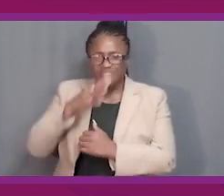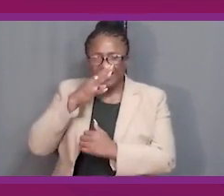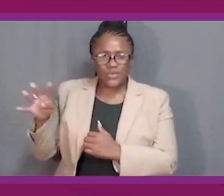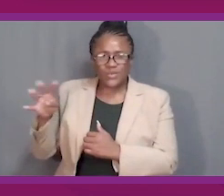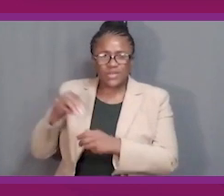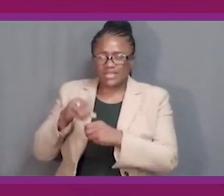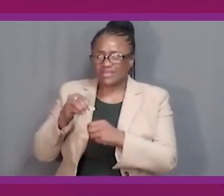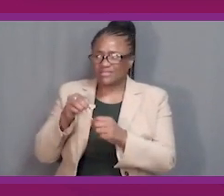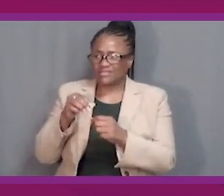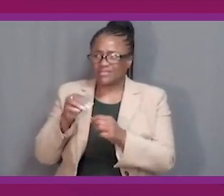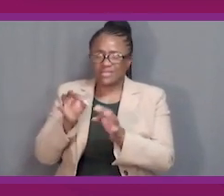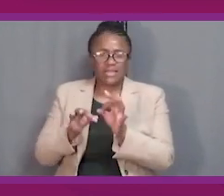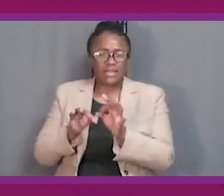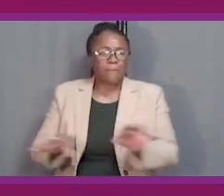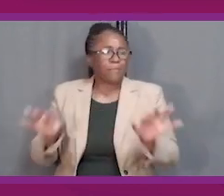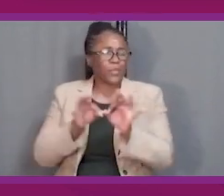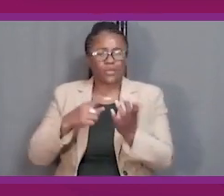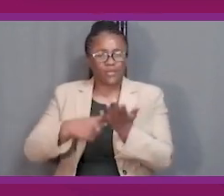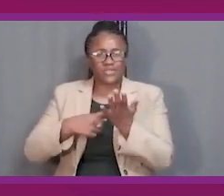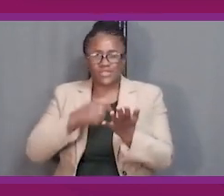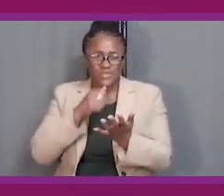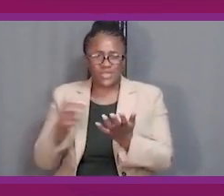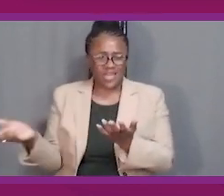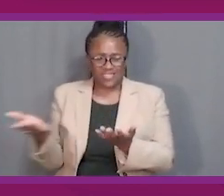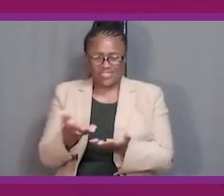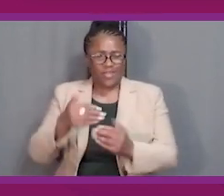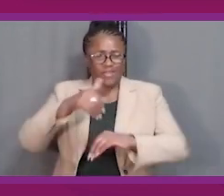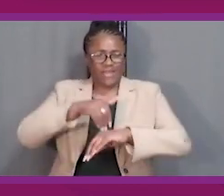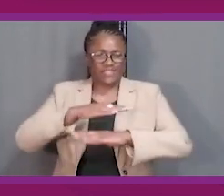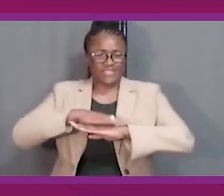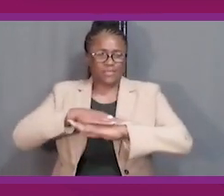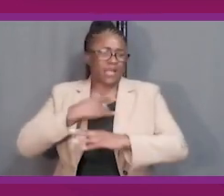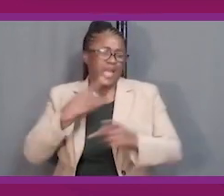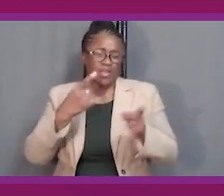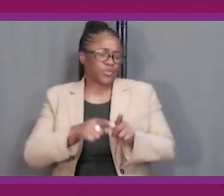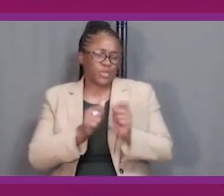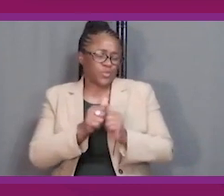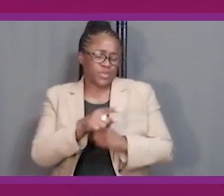Susan, wholeheartedly that the CRPD, the Convention on the Rights of Persons with